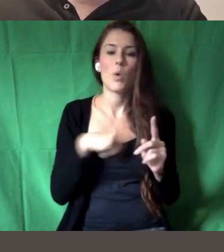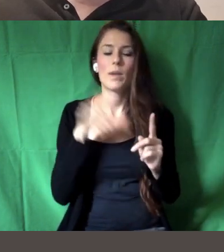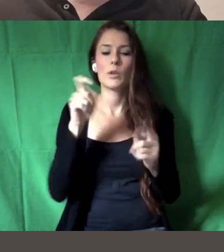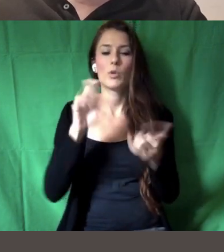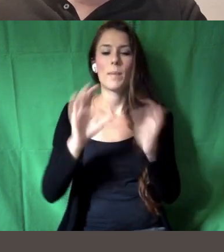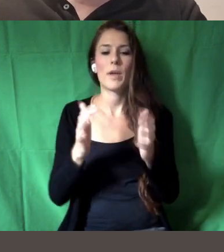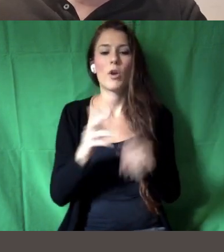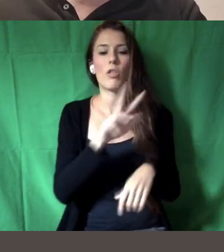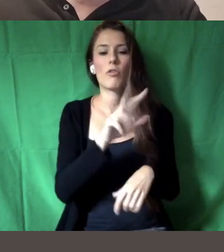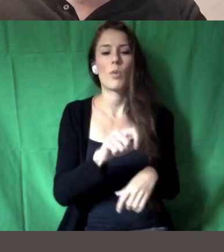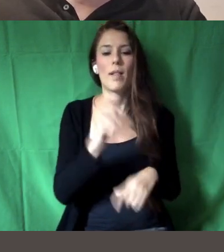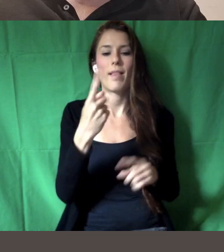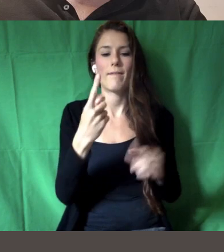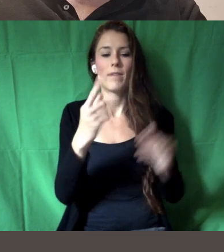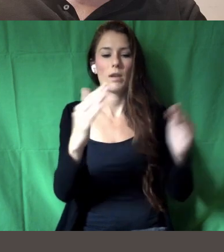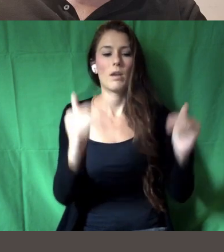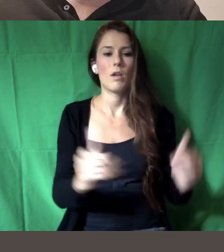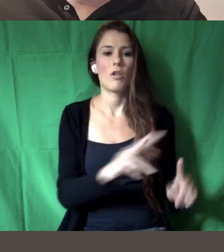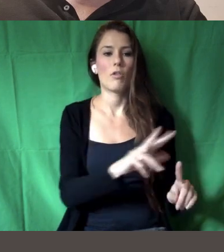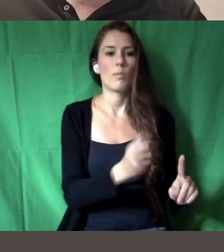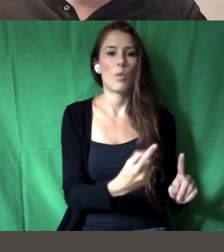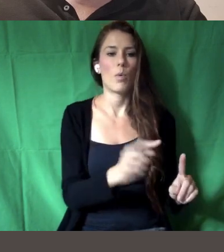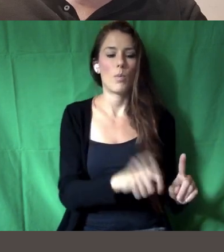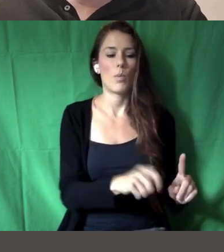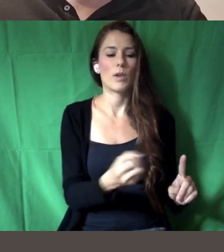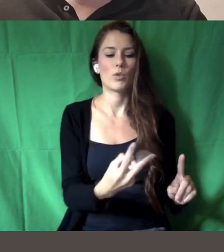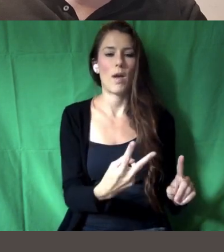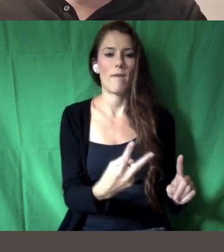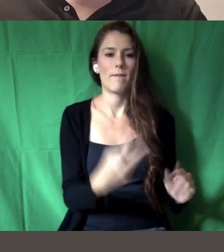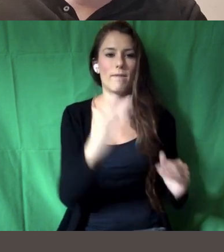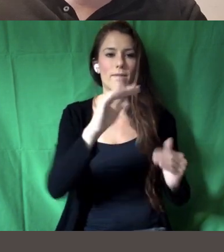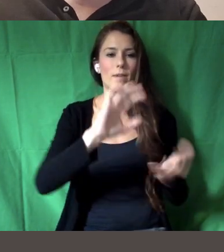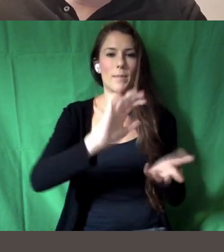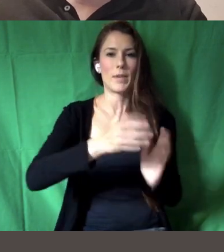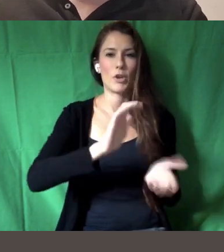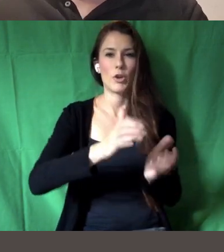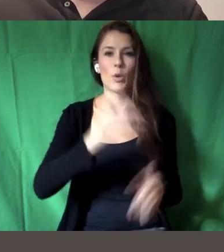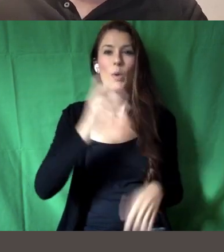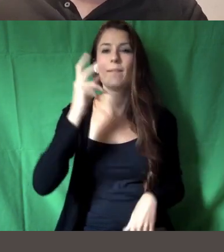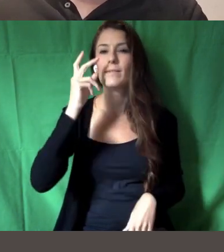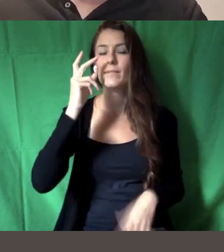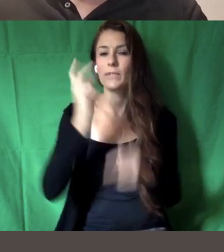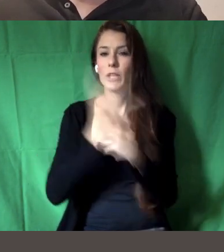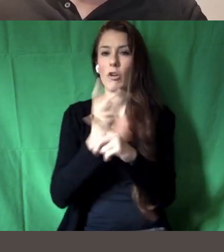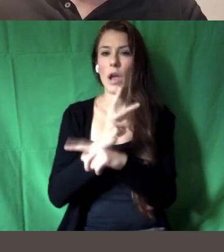we need to compare 3.11 with 3.12 on different instances in order to figure out whether